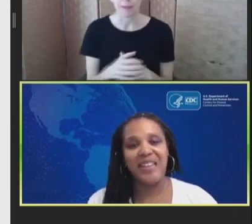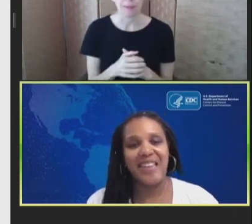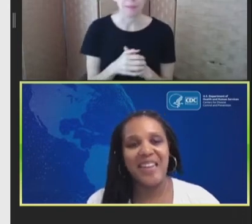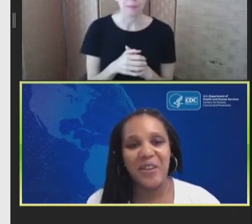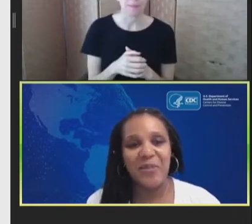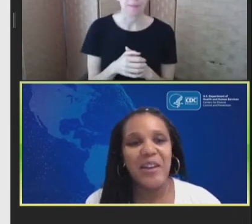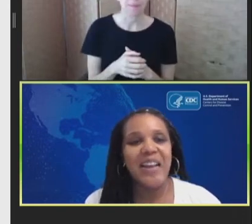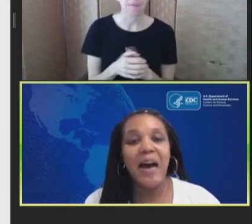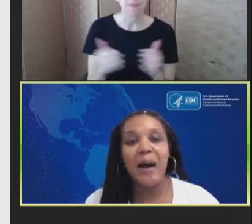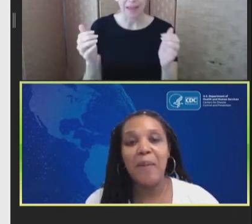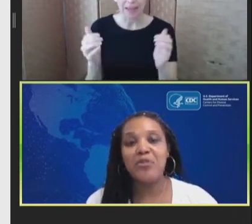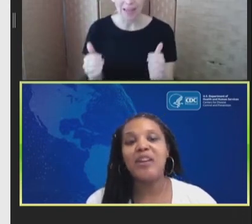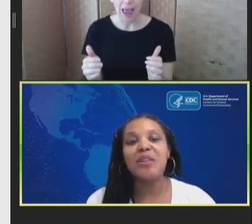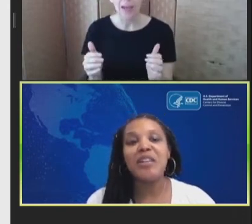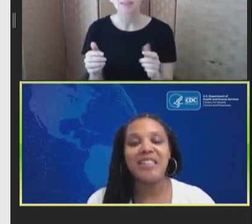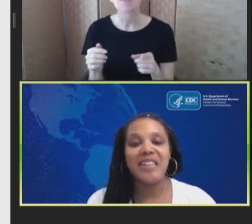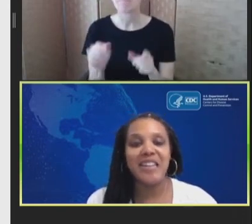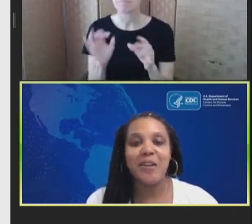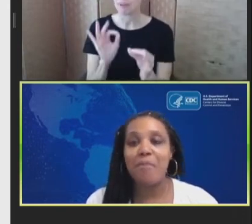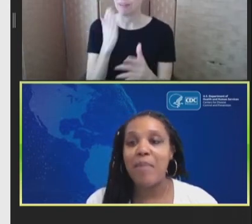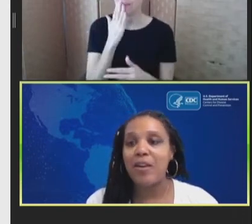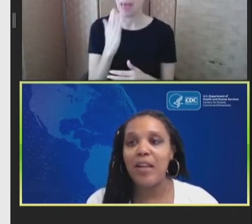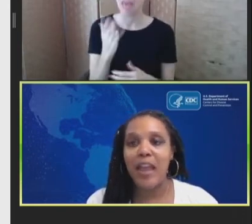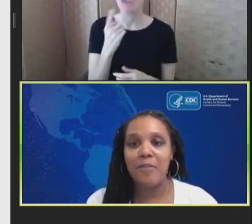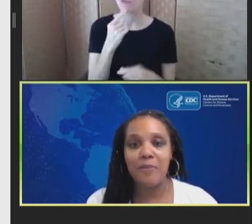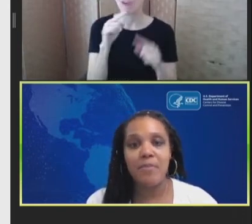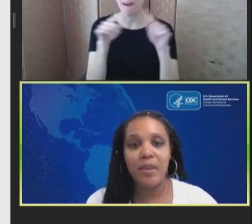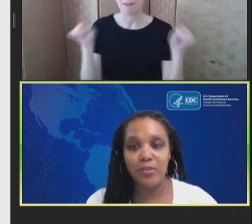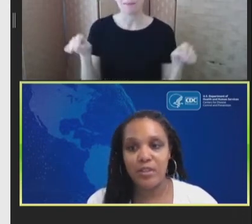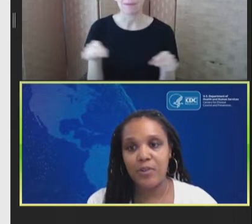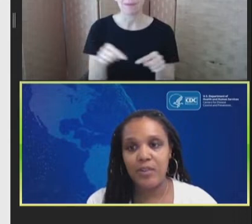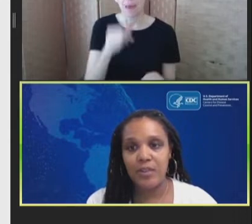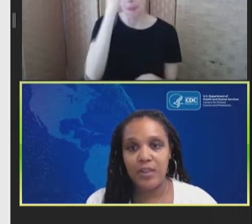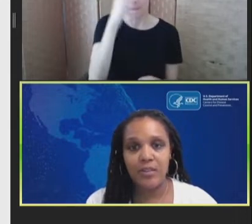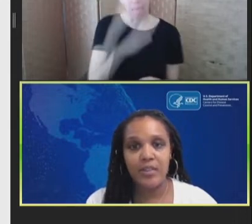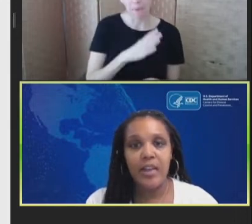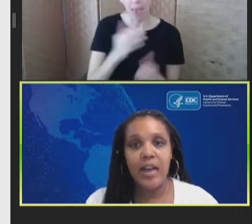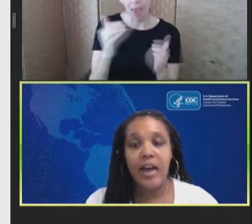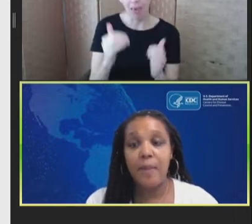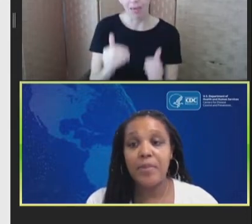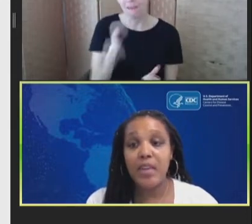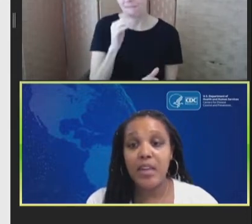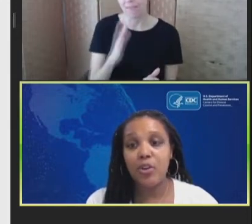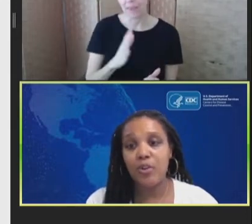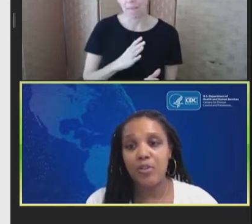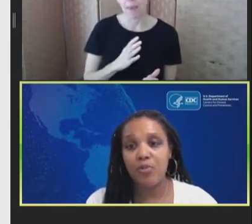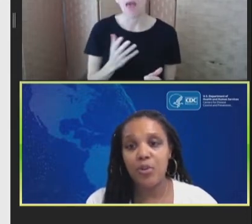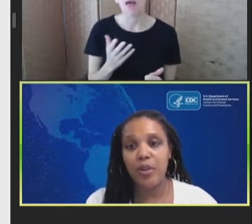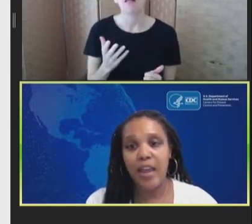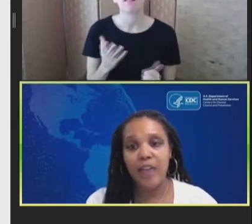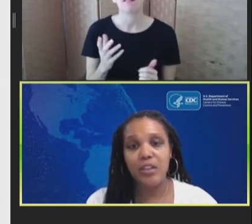Thank you. So, as we can see here, male, and female differences in urban and rural counties,